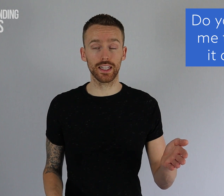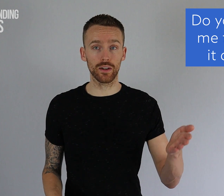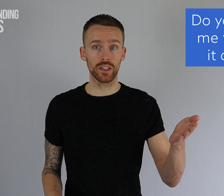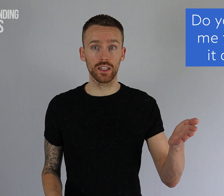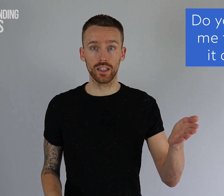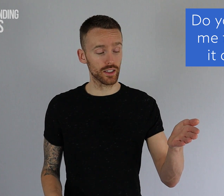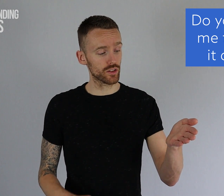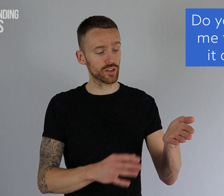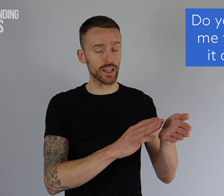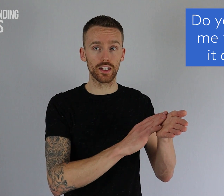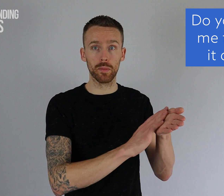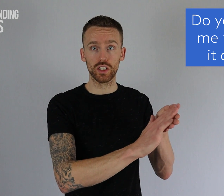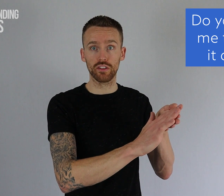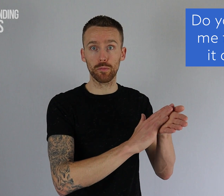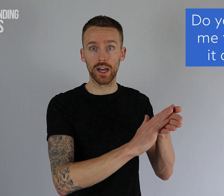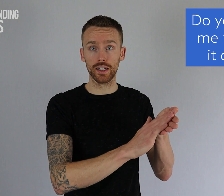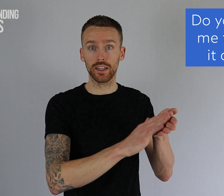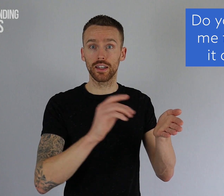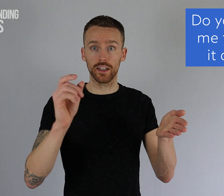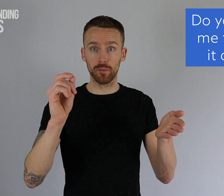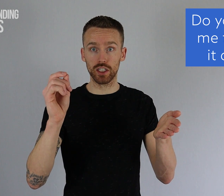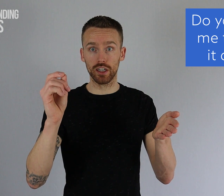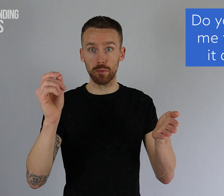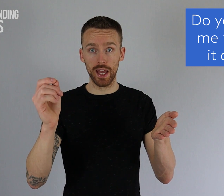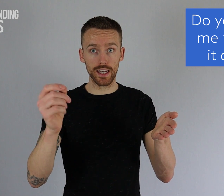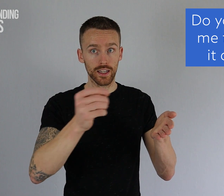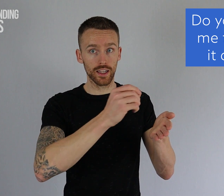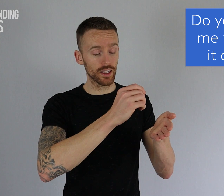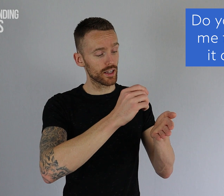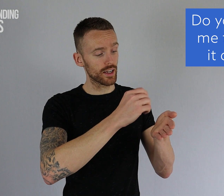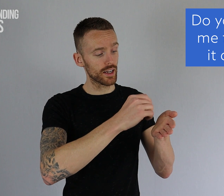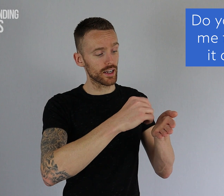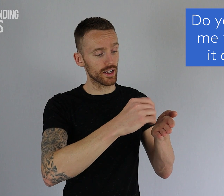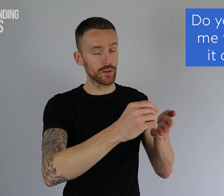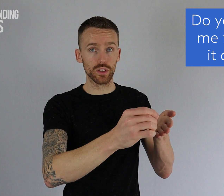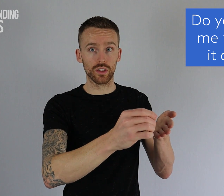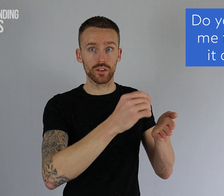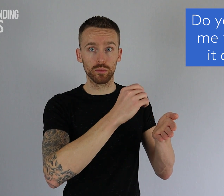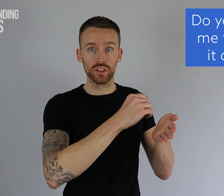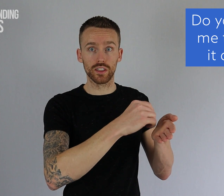it down is just take an imaginary pad, an imaginary pen and we're just going to pretend